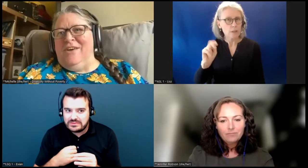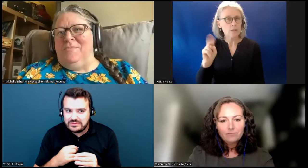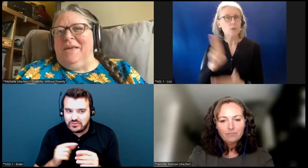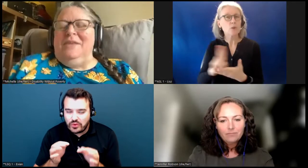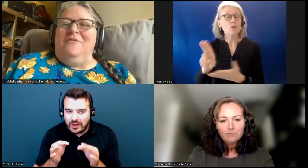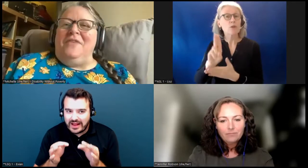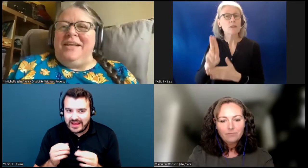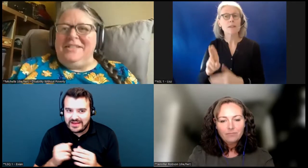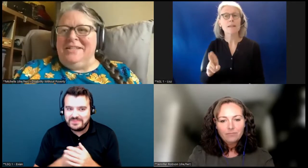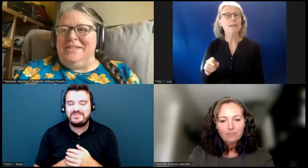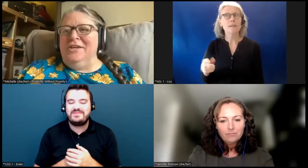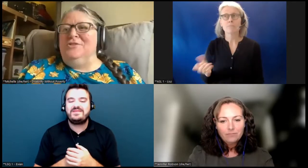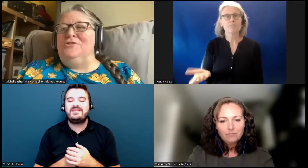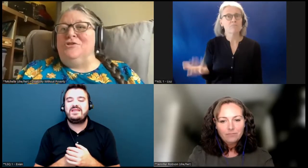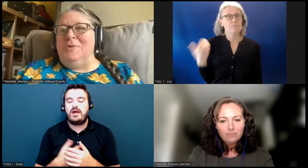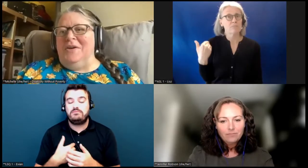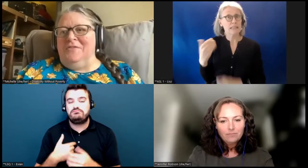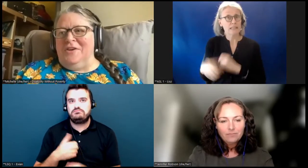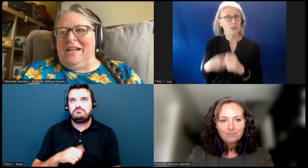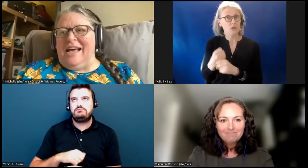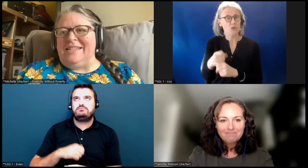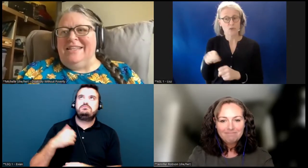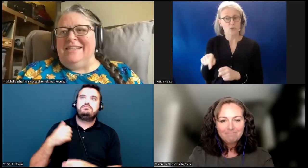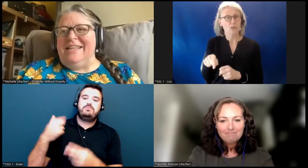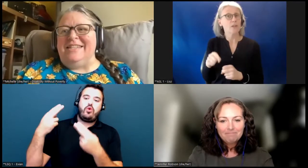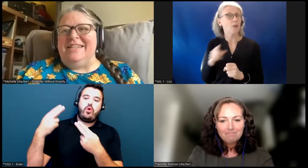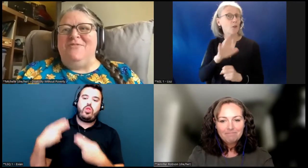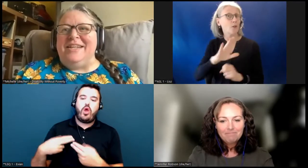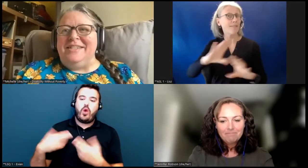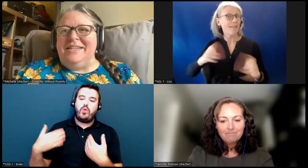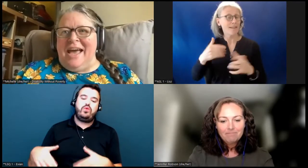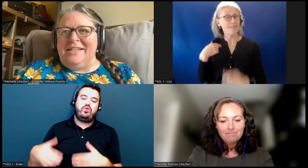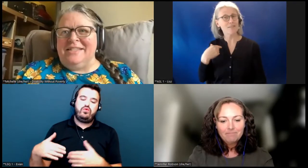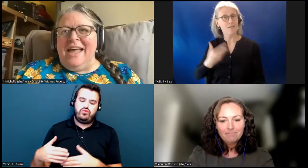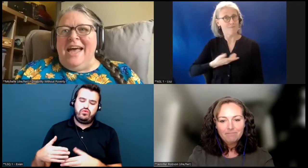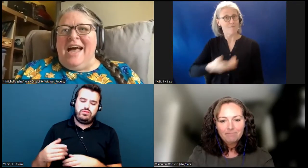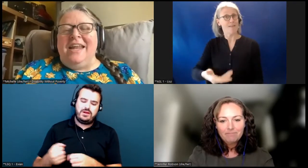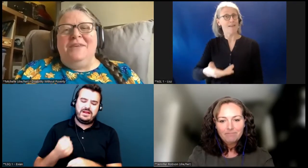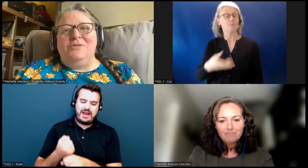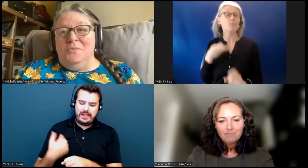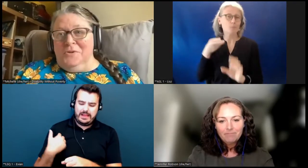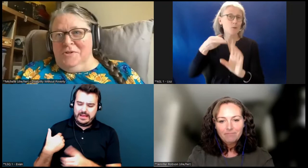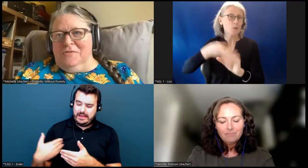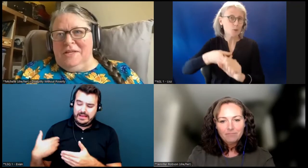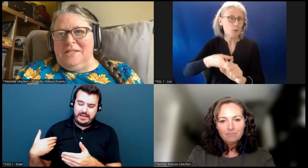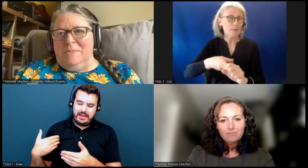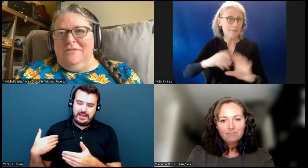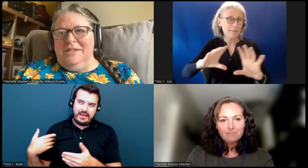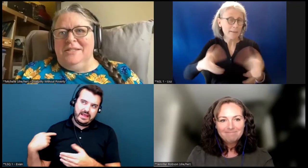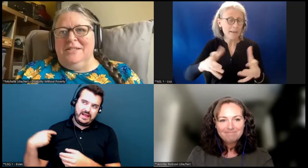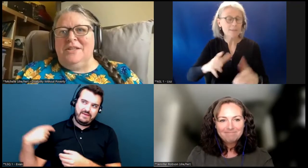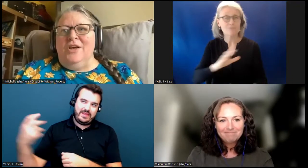OF BEING INVITED TO JOIN ONE OF HER CLASSES AS AN INVITED GUEST. IT WAS A WONDERFUL EXPERIENCE.